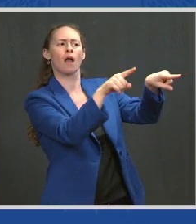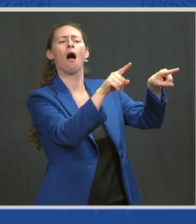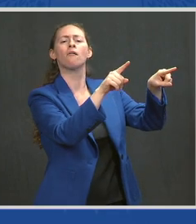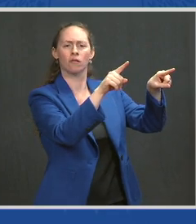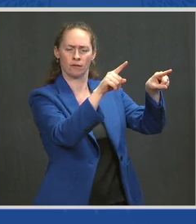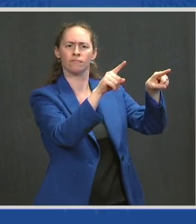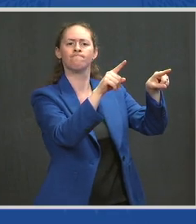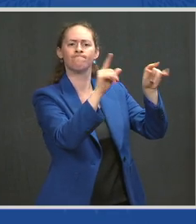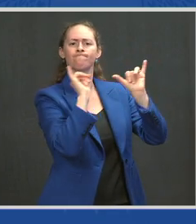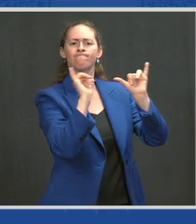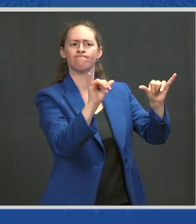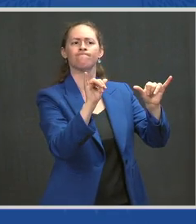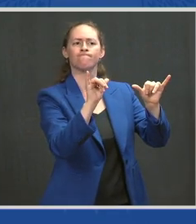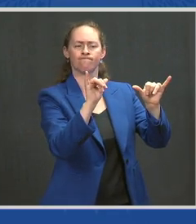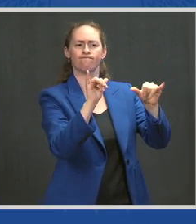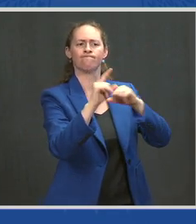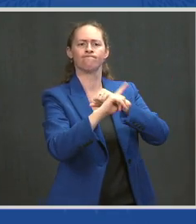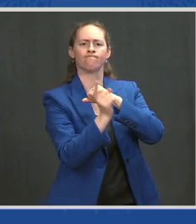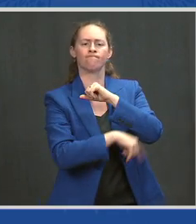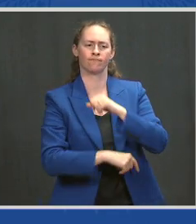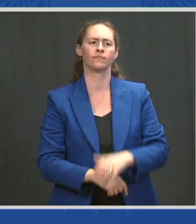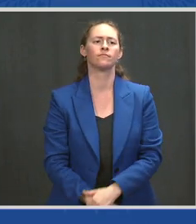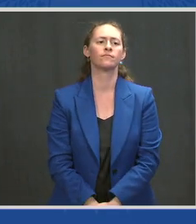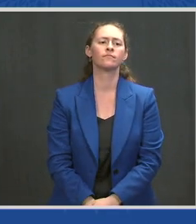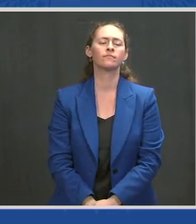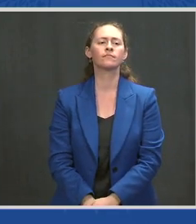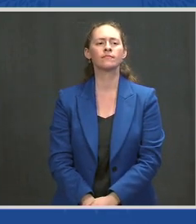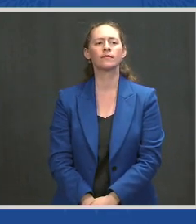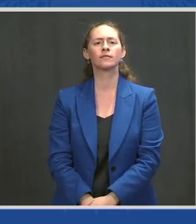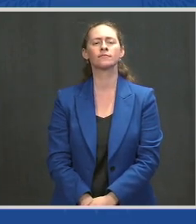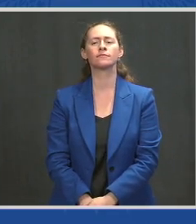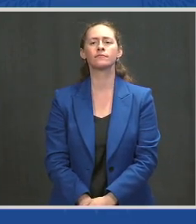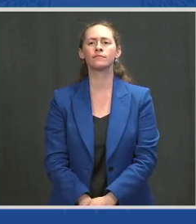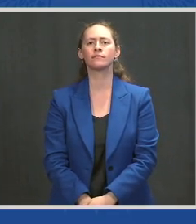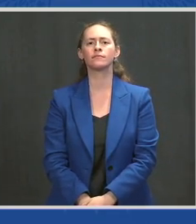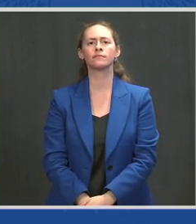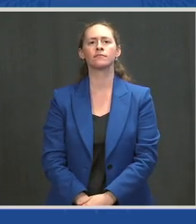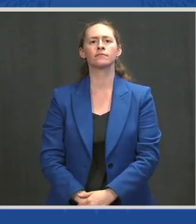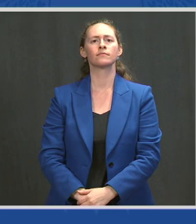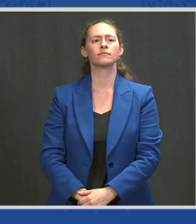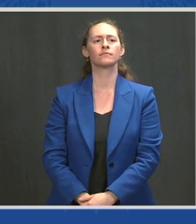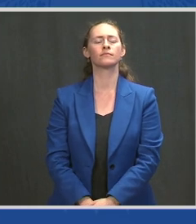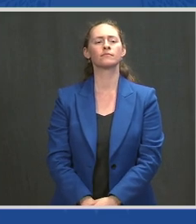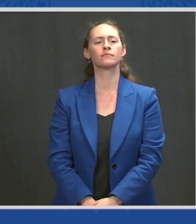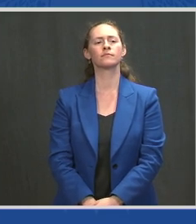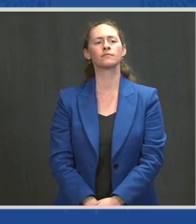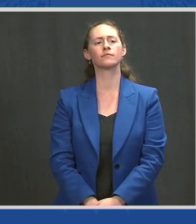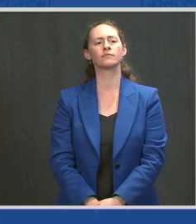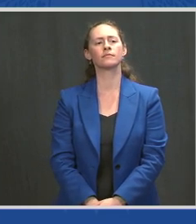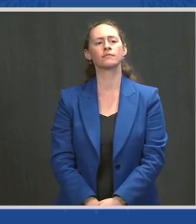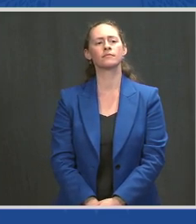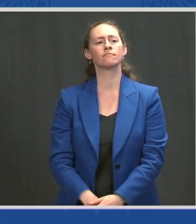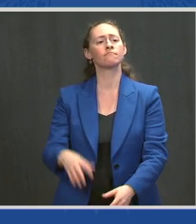Number two, I -- I think that the last thing he wants now is a Cold War.